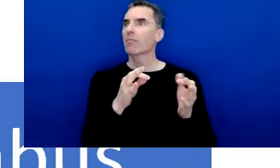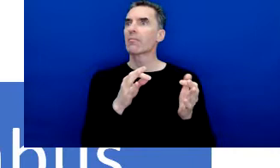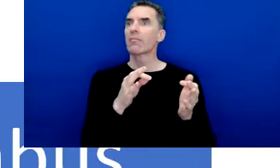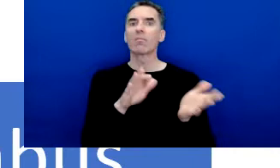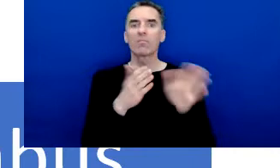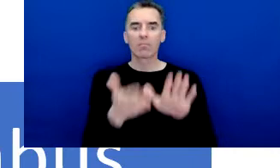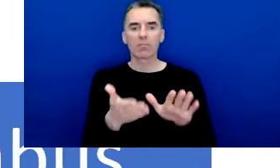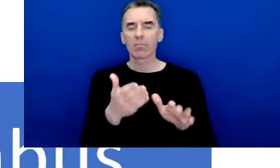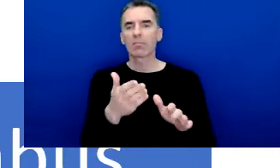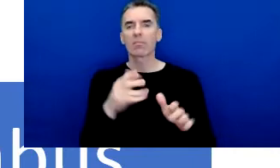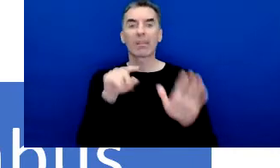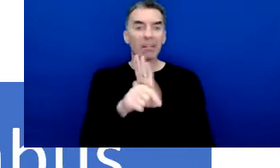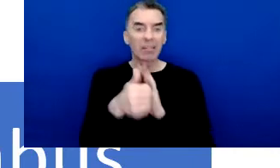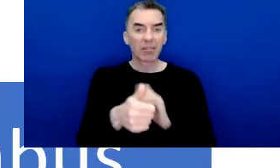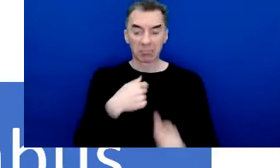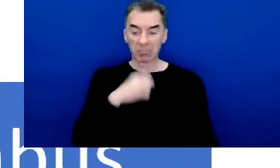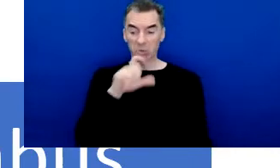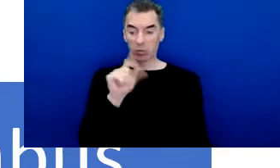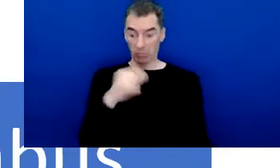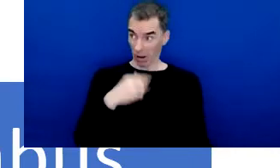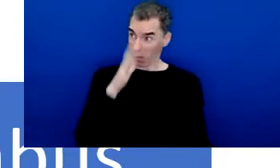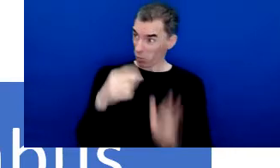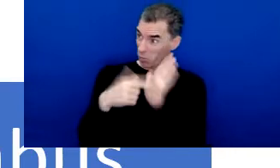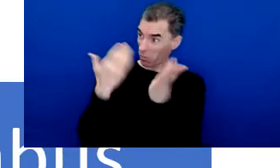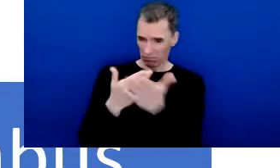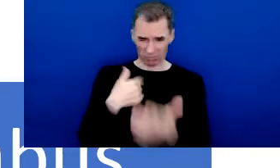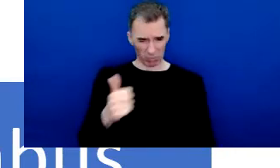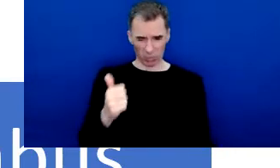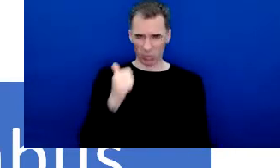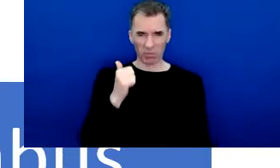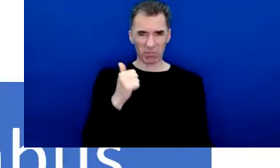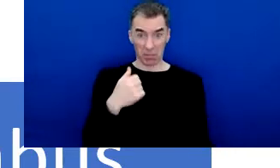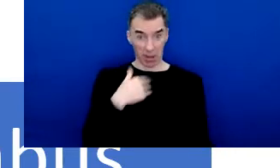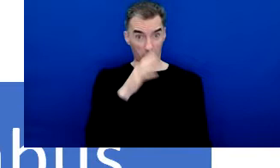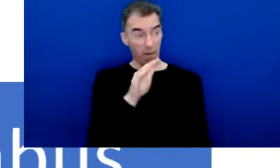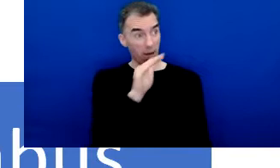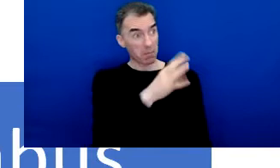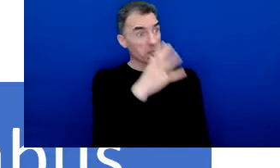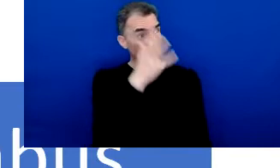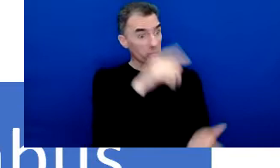There was no way I was going to show proof of that. I was going to ask my parents for proof. I wasn't in show proof.